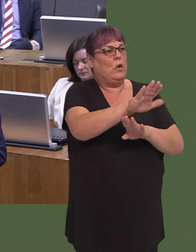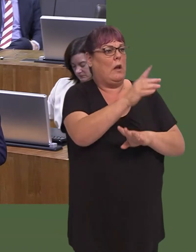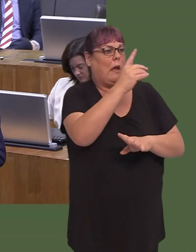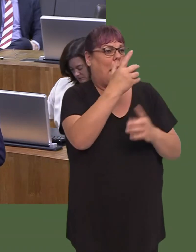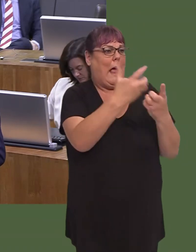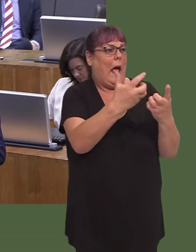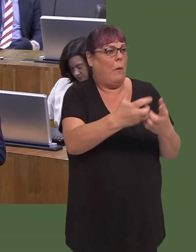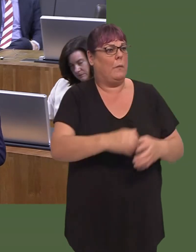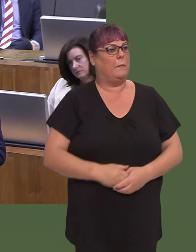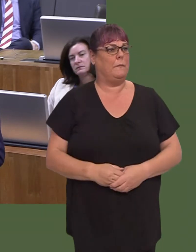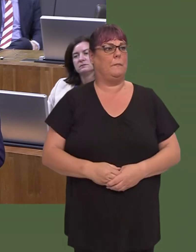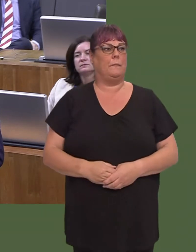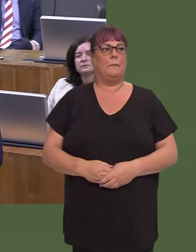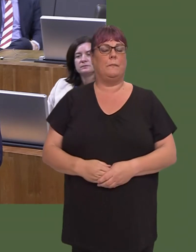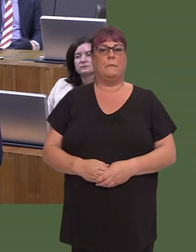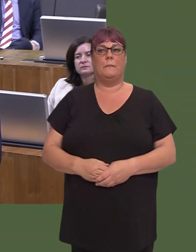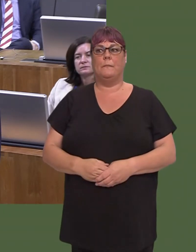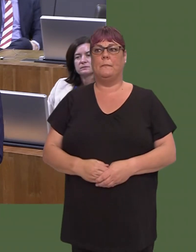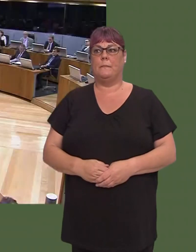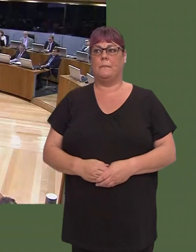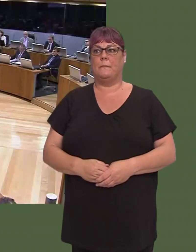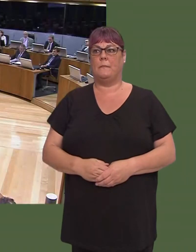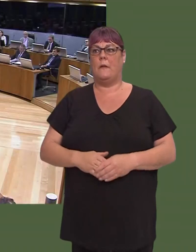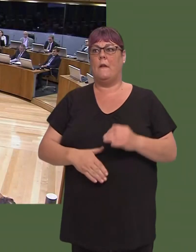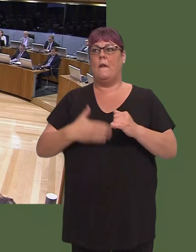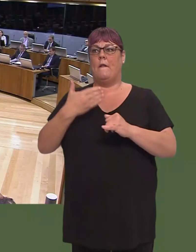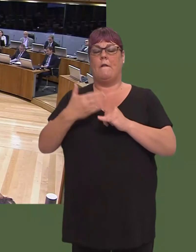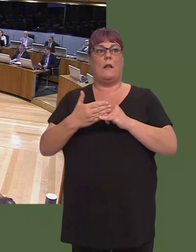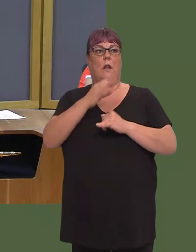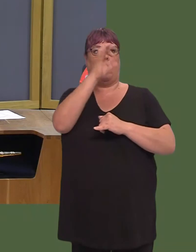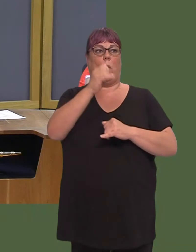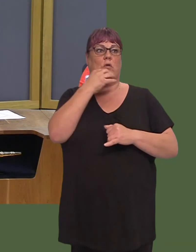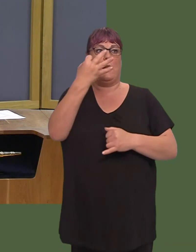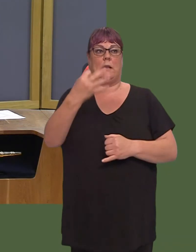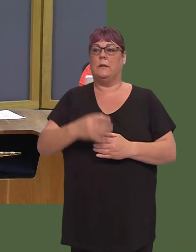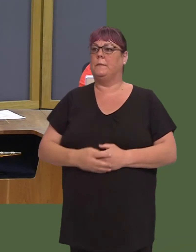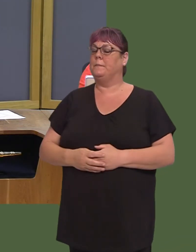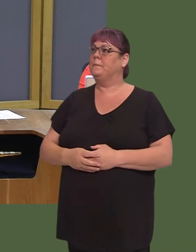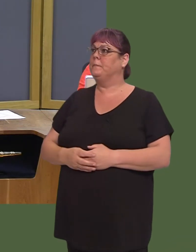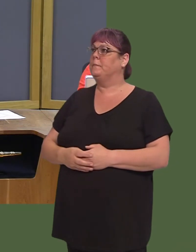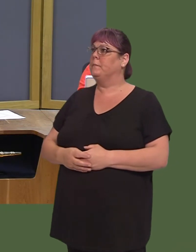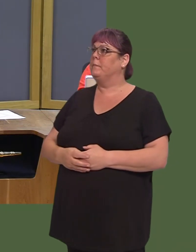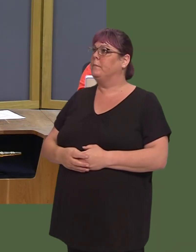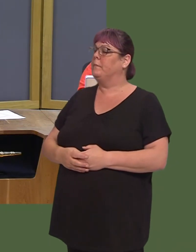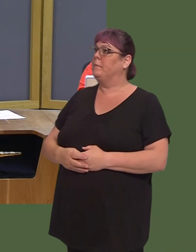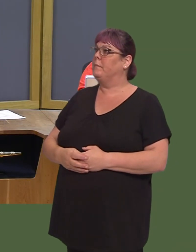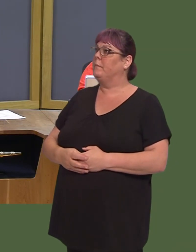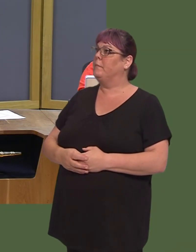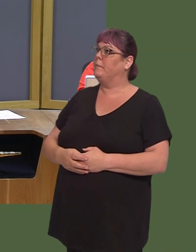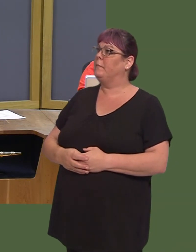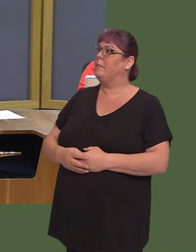the Electoral Commission, I'm sure, can finesse that referendum. But, if there's no deal on